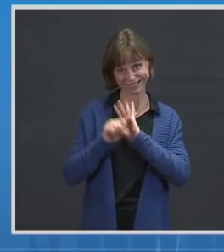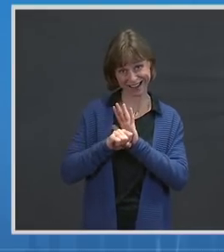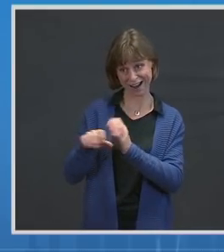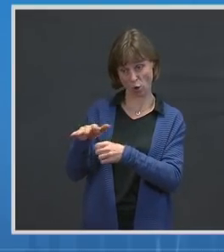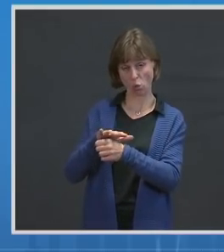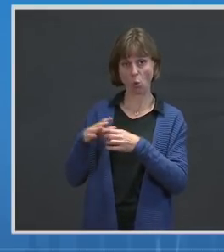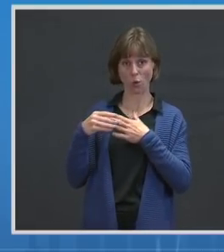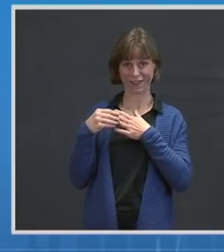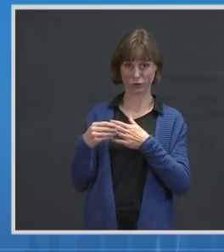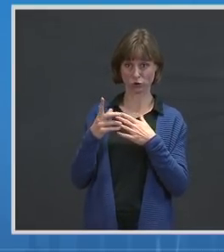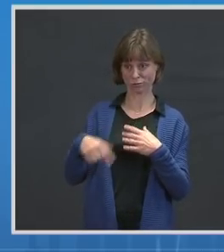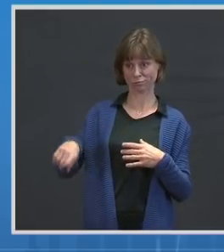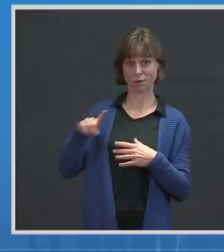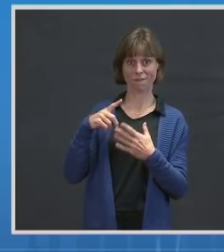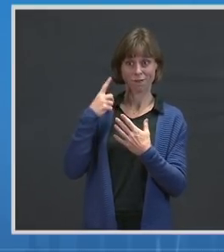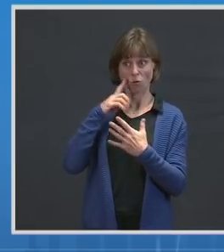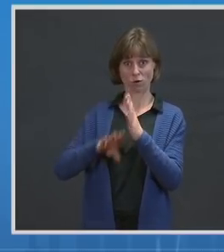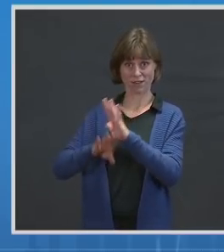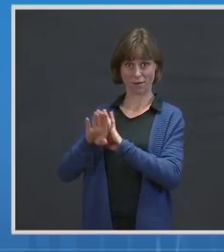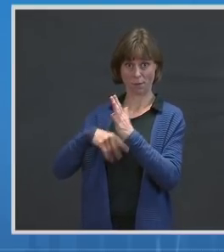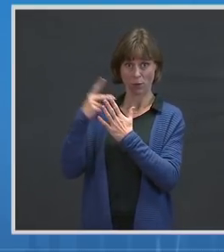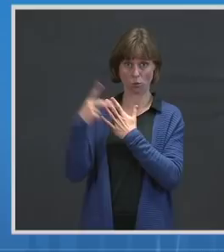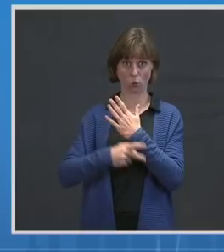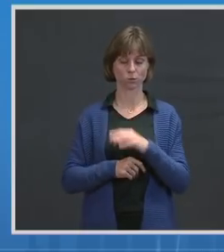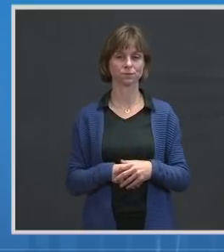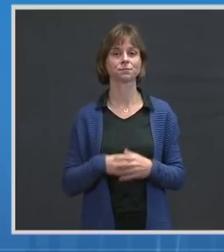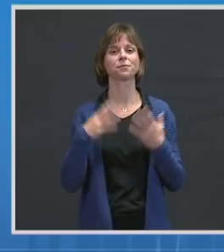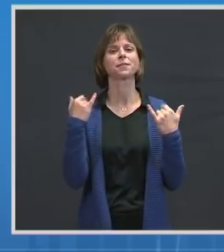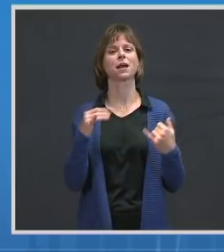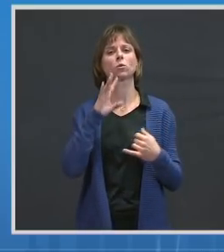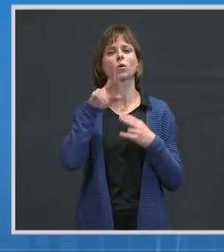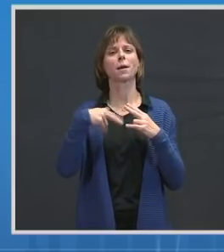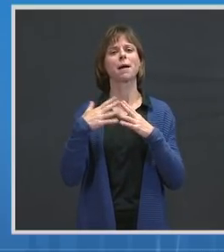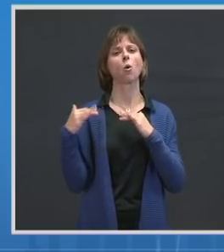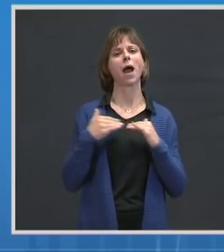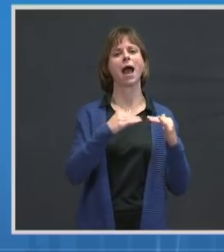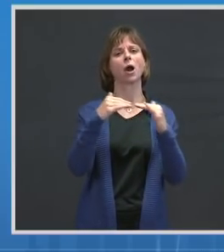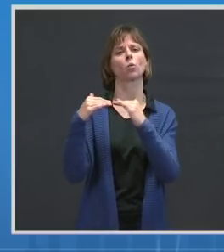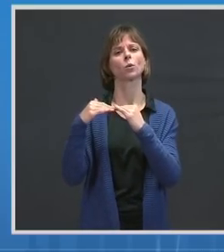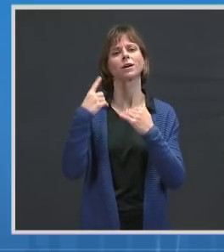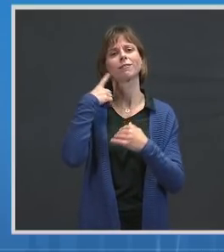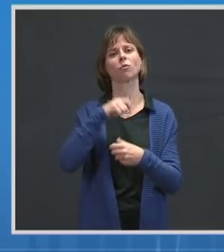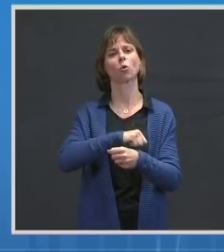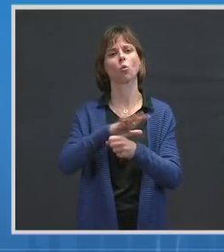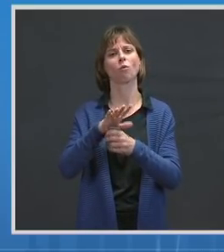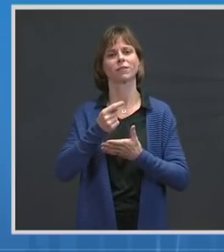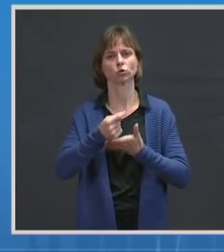discussing equity in COVID-19 treatment options. We have been working very closely with the Food